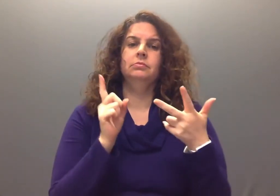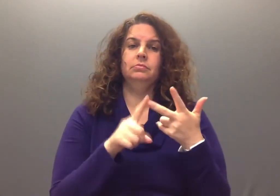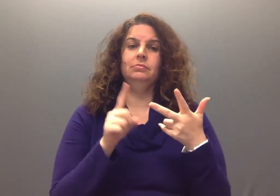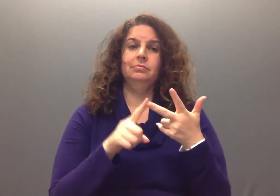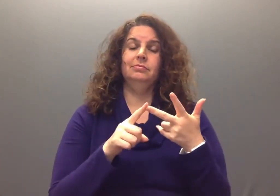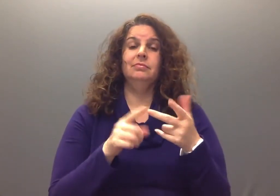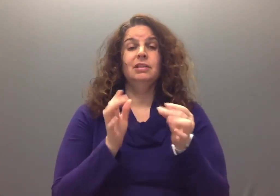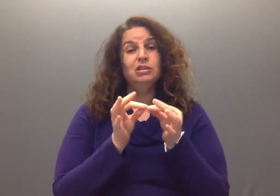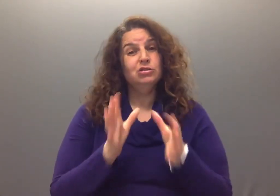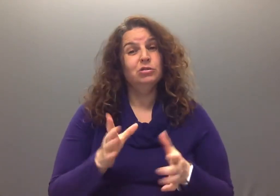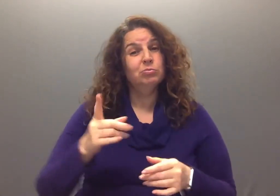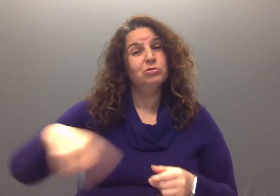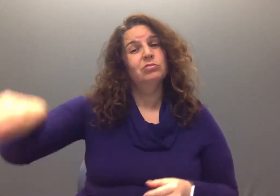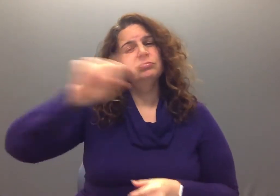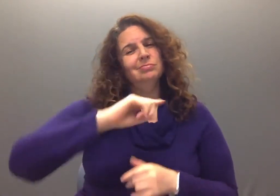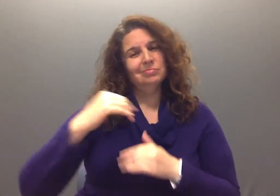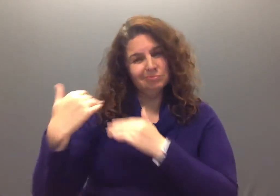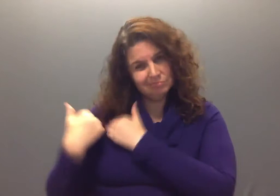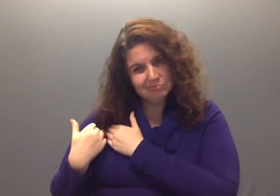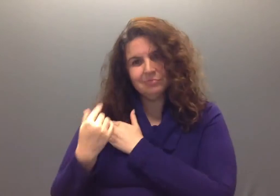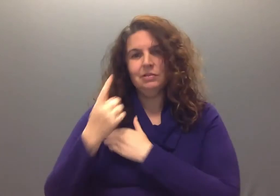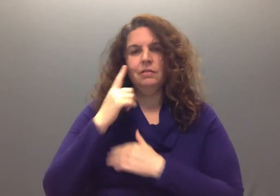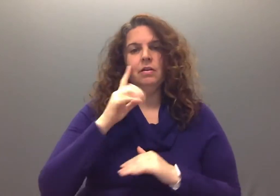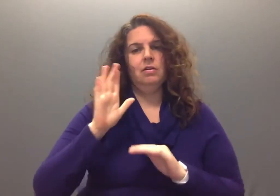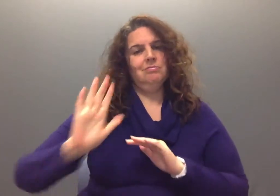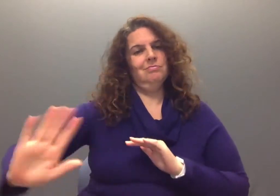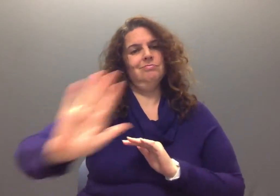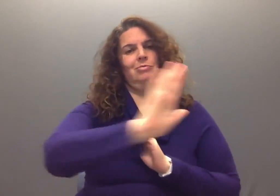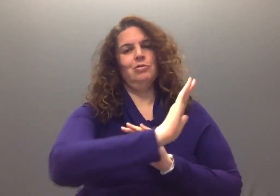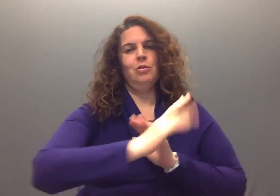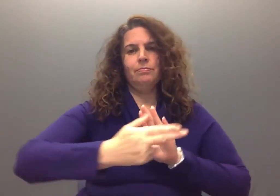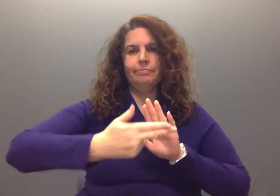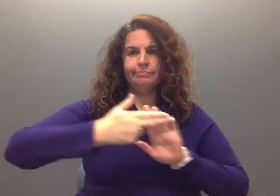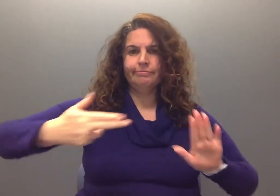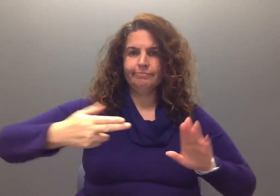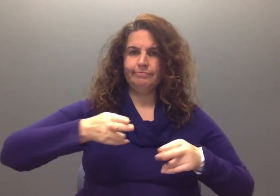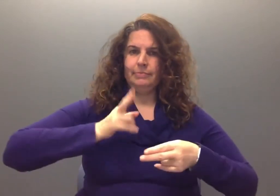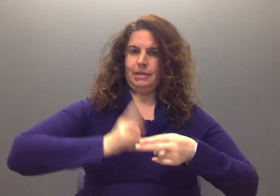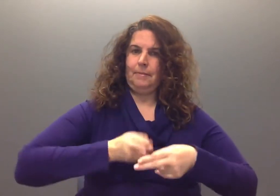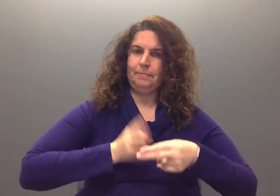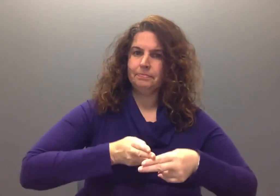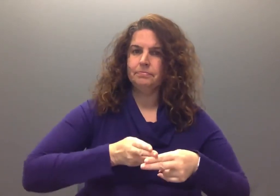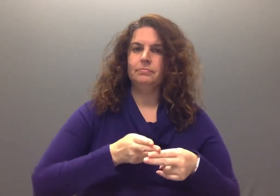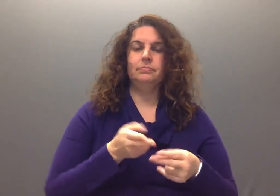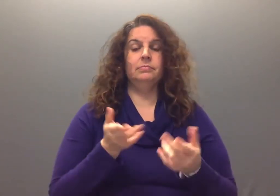Thirdly, interpreters are responsible for their brand name.